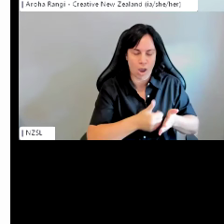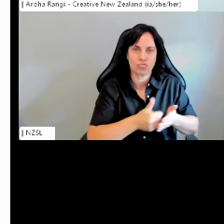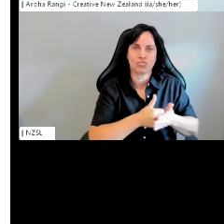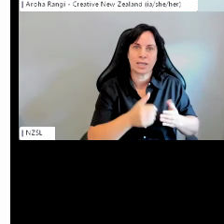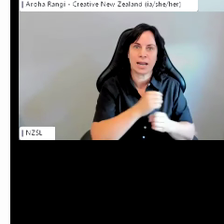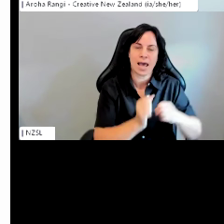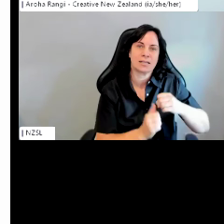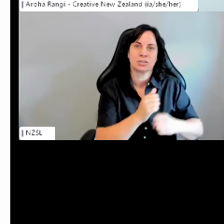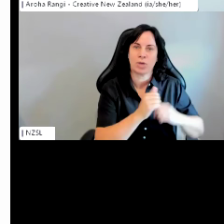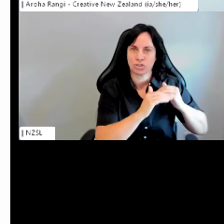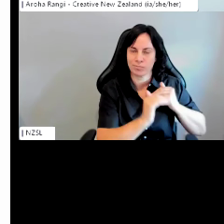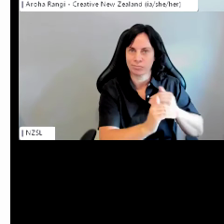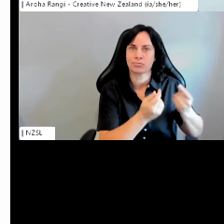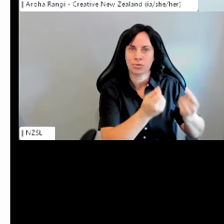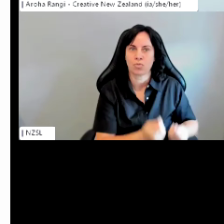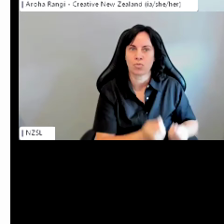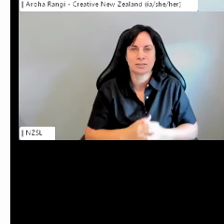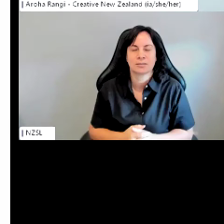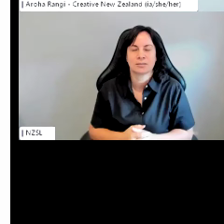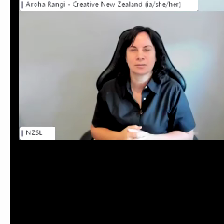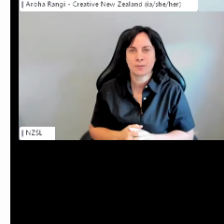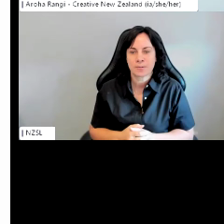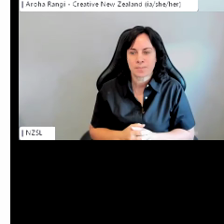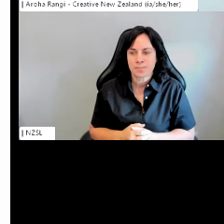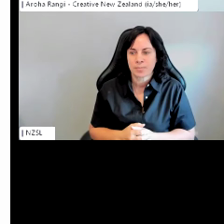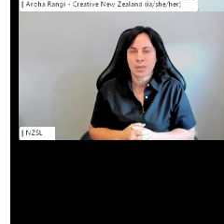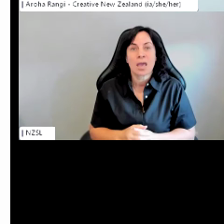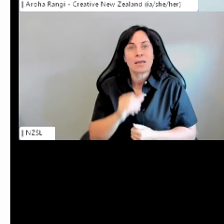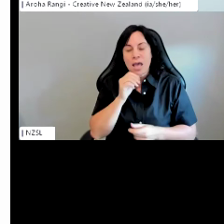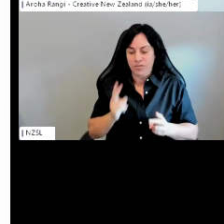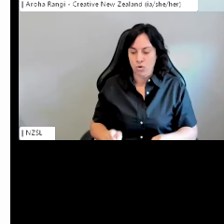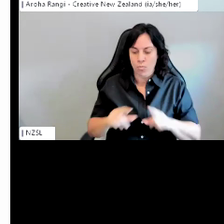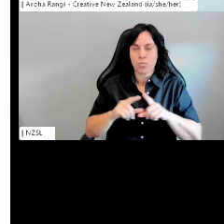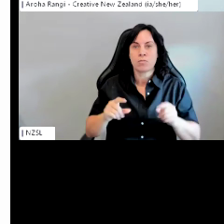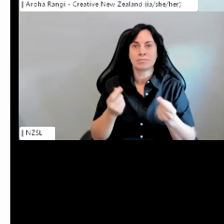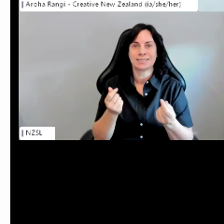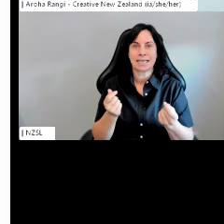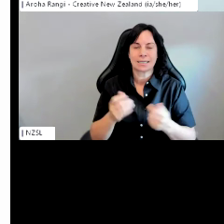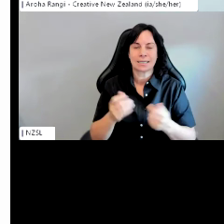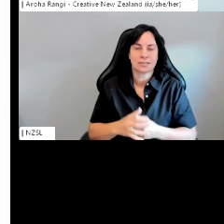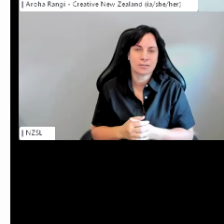about it is that to some extent with your normal ticket pricing, uh there's always a significant